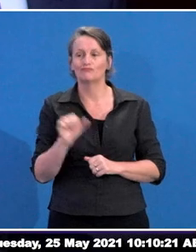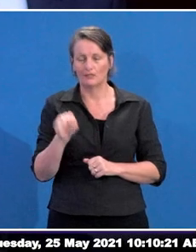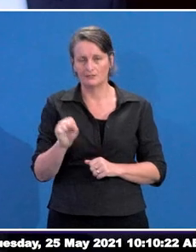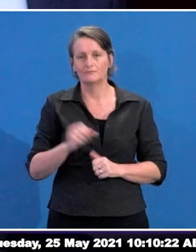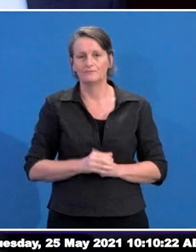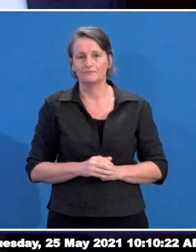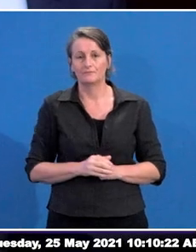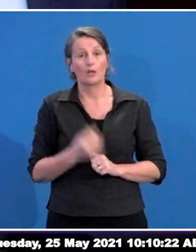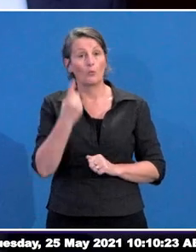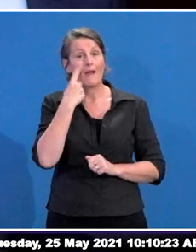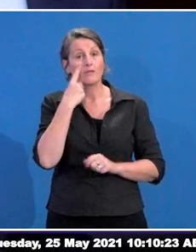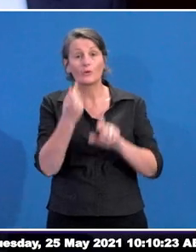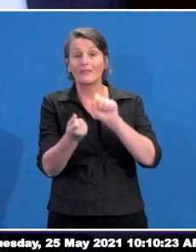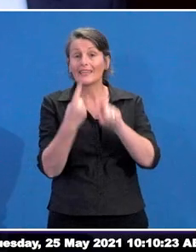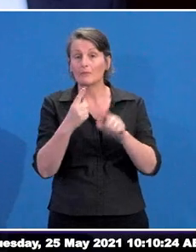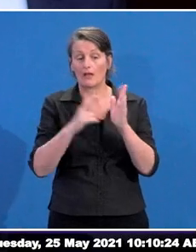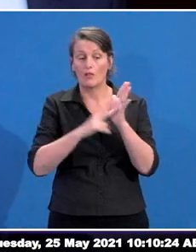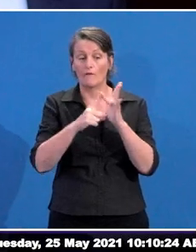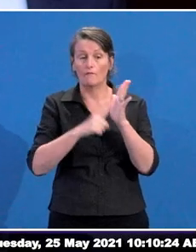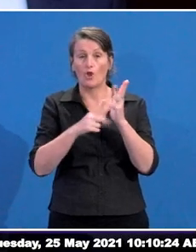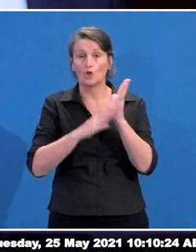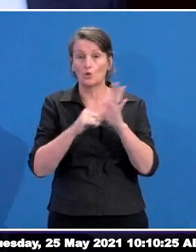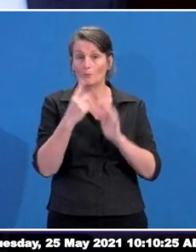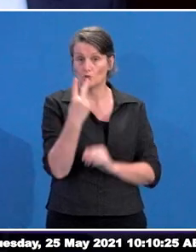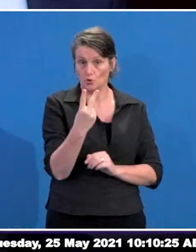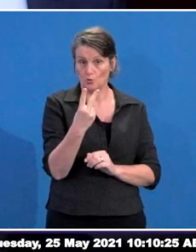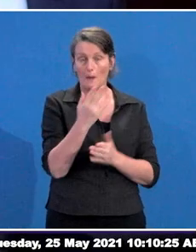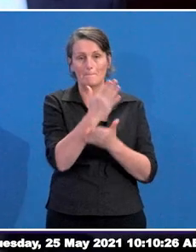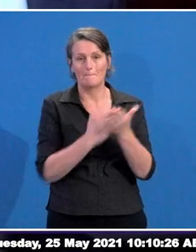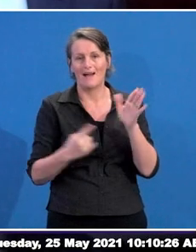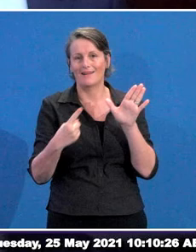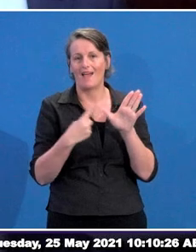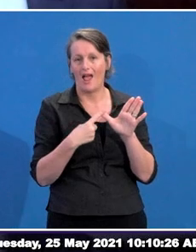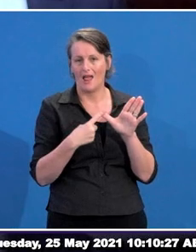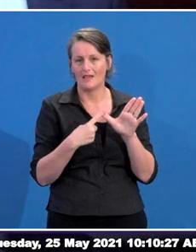which I think is in volume two of part A, and it is the email